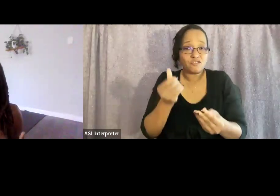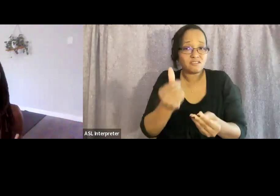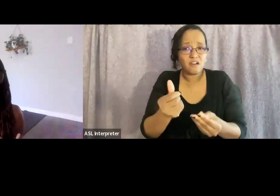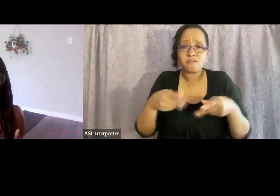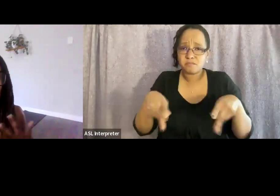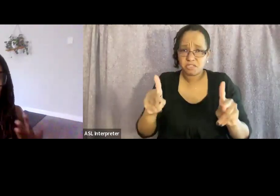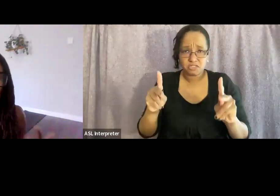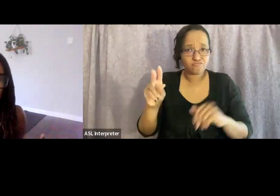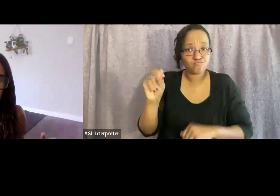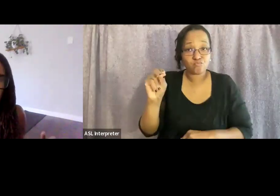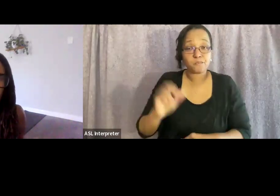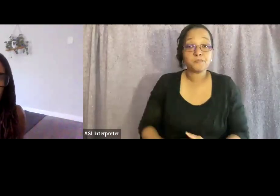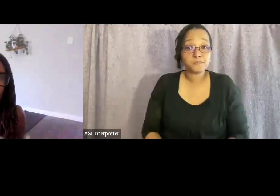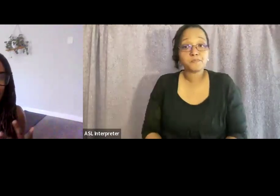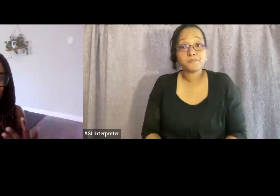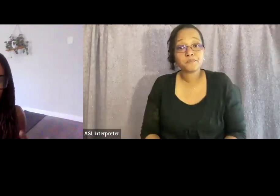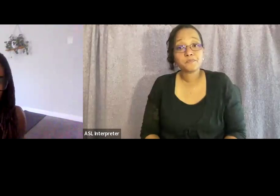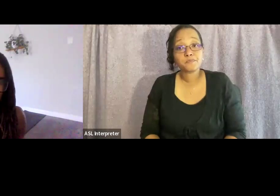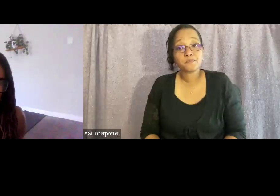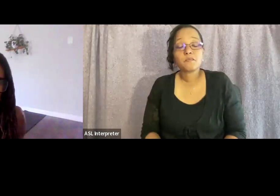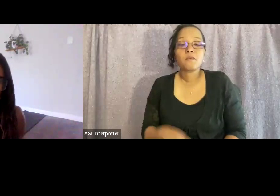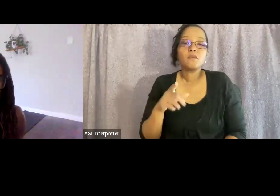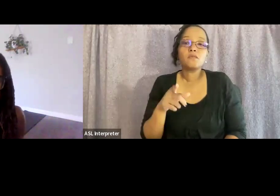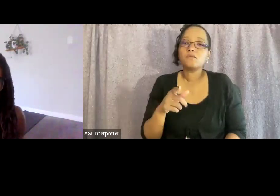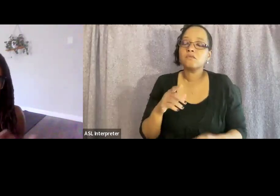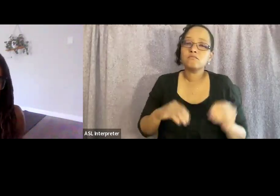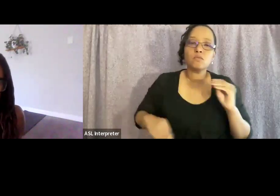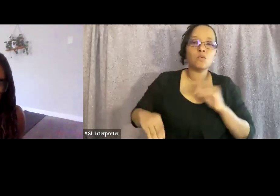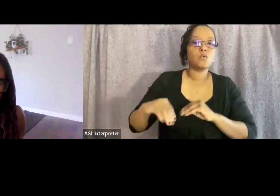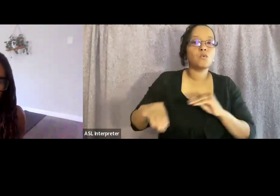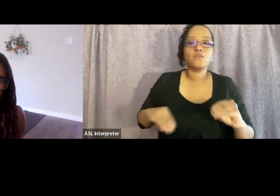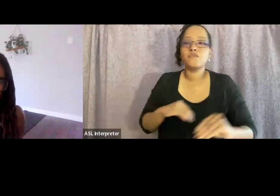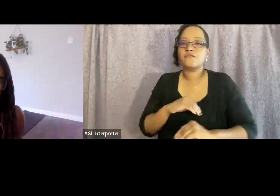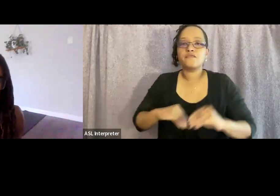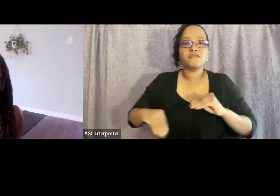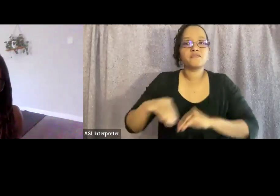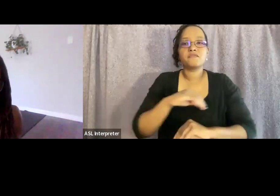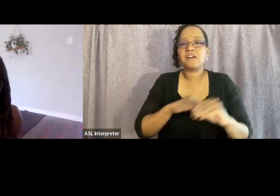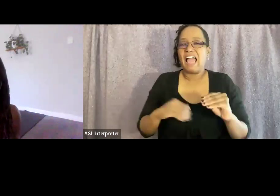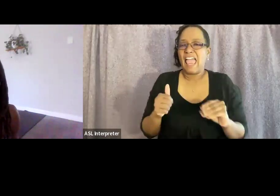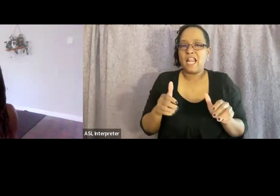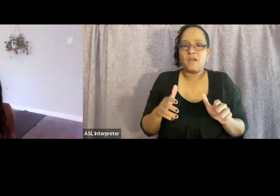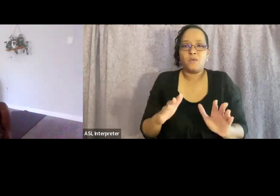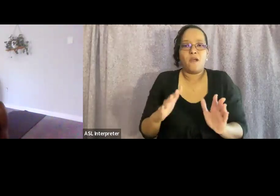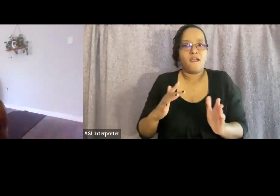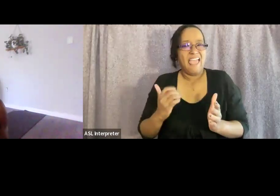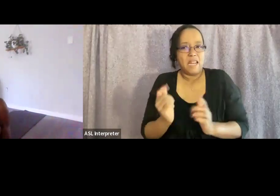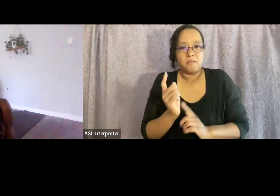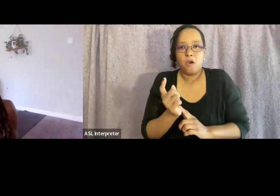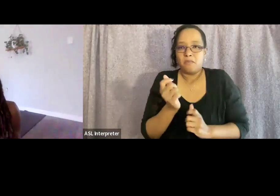You can move in any way that makes sense, from moment to moment, from breath to breath.